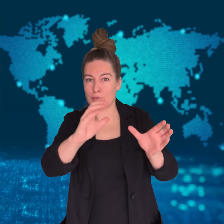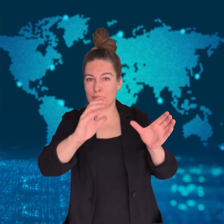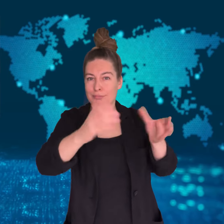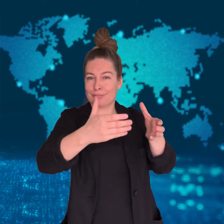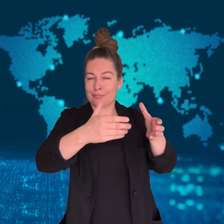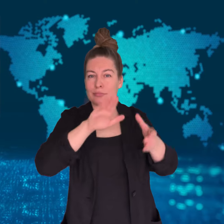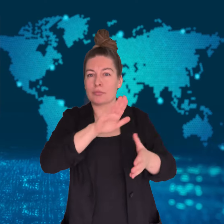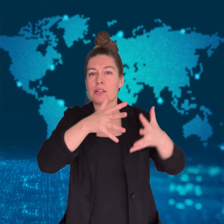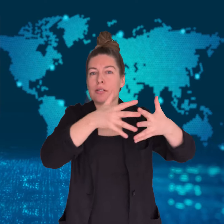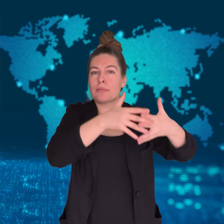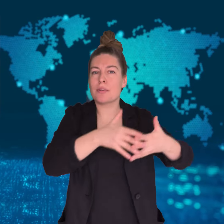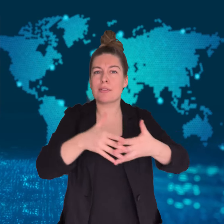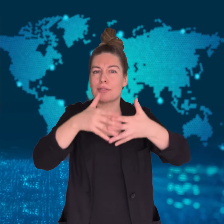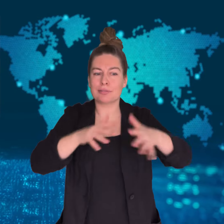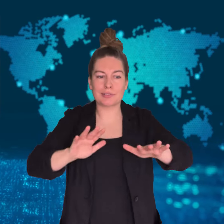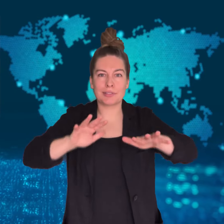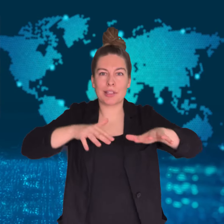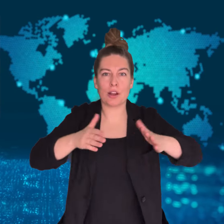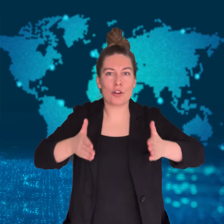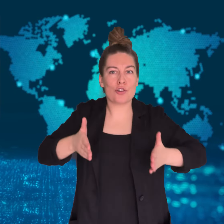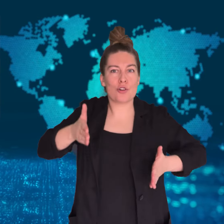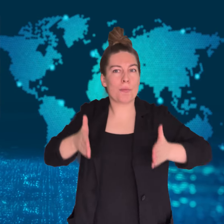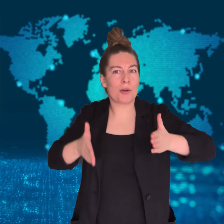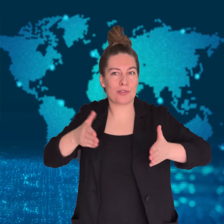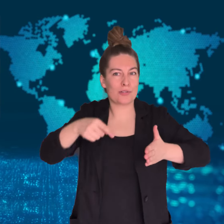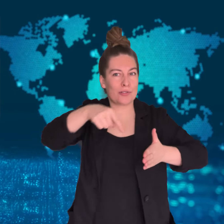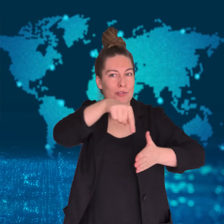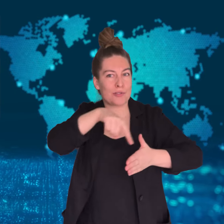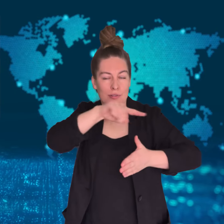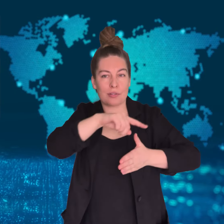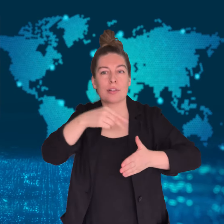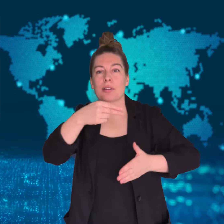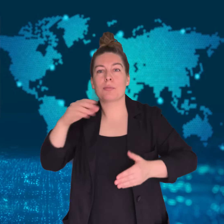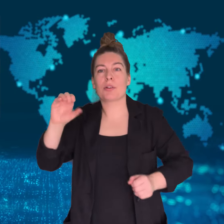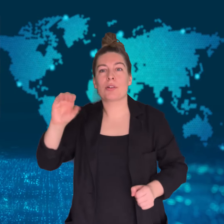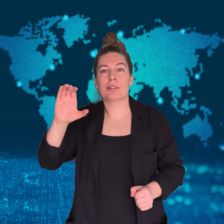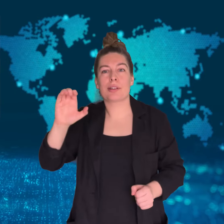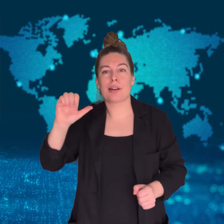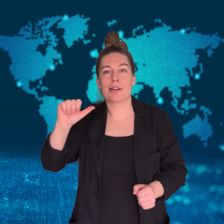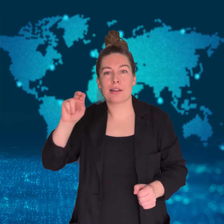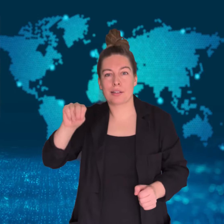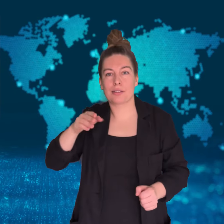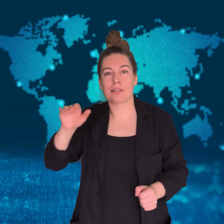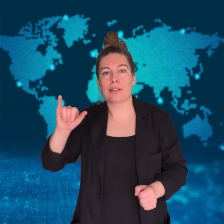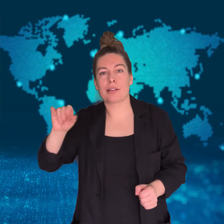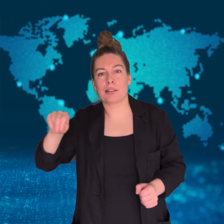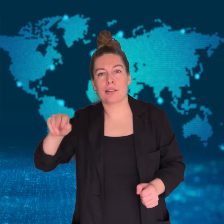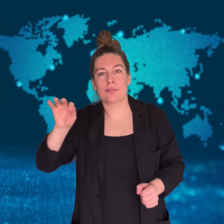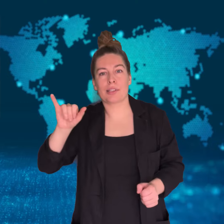the US marine robotics company "Ocean Infinity."